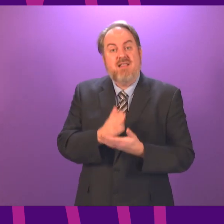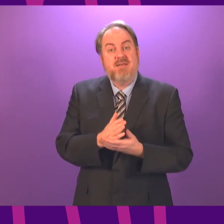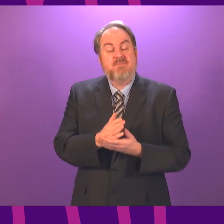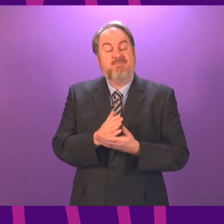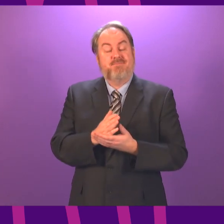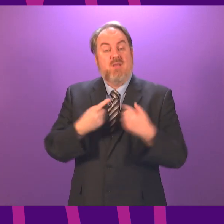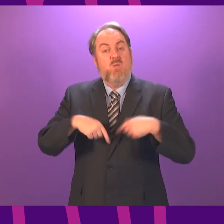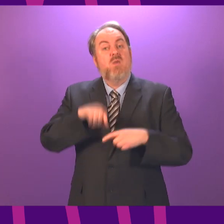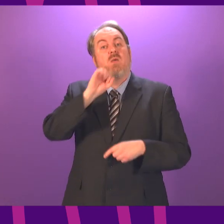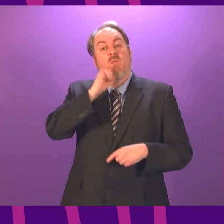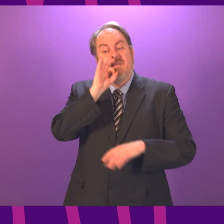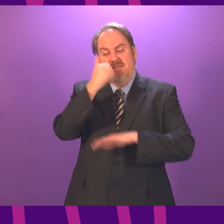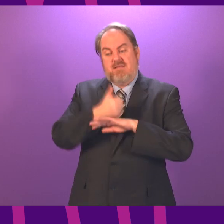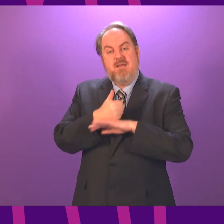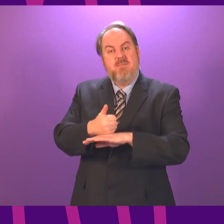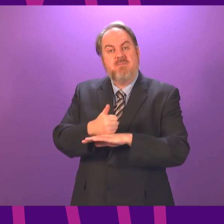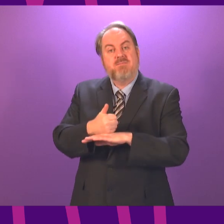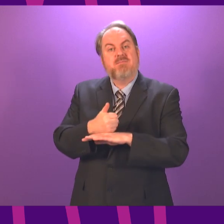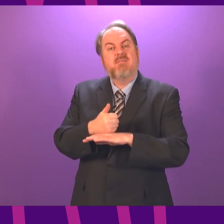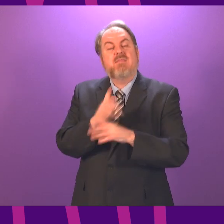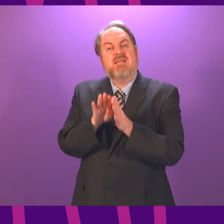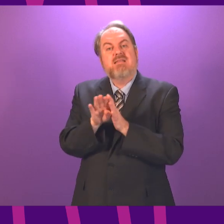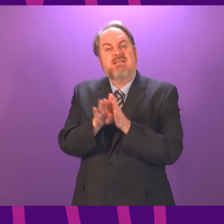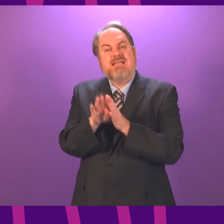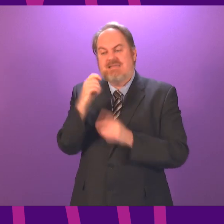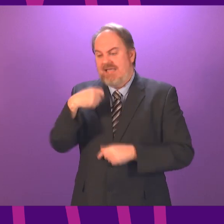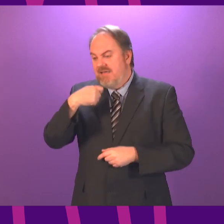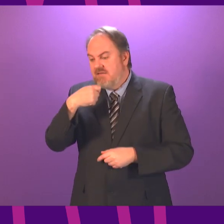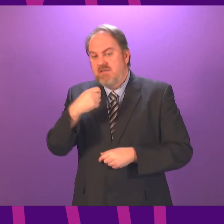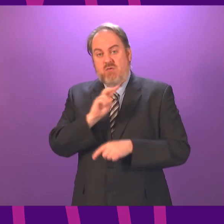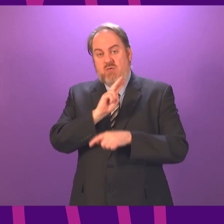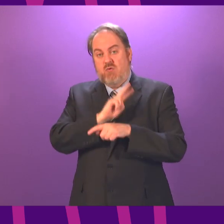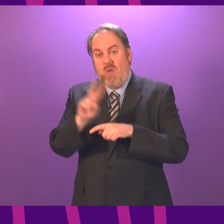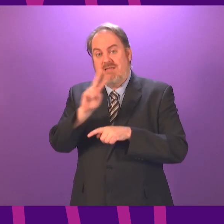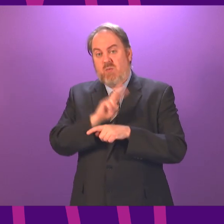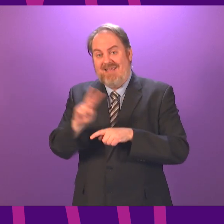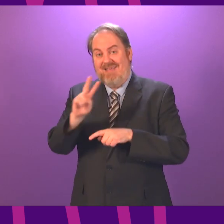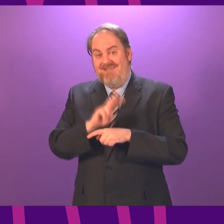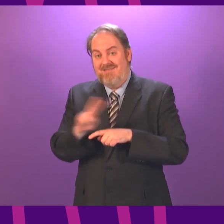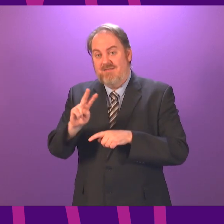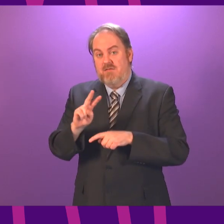We are introducing twice-weekly testing for teachers and school staff, which will get under way straight away as schools return from Monday.